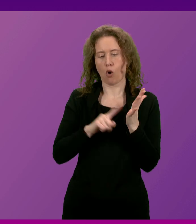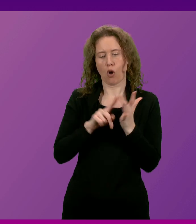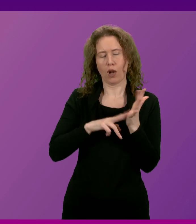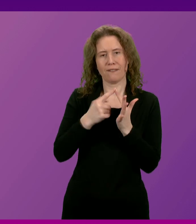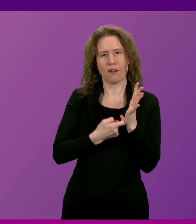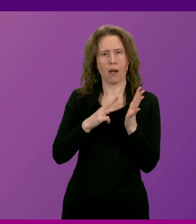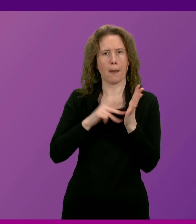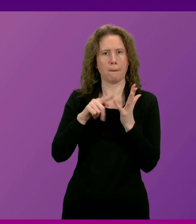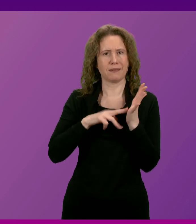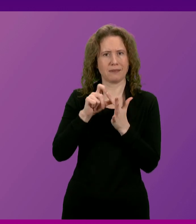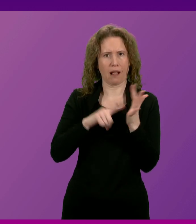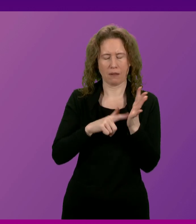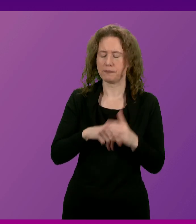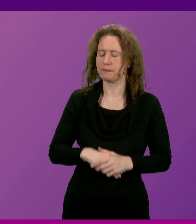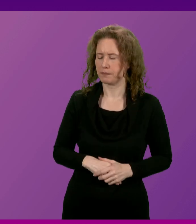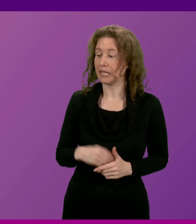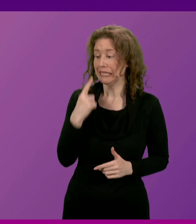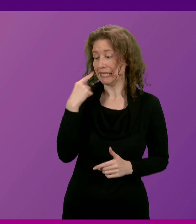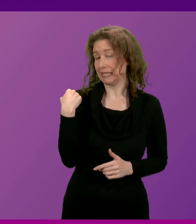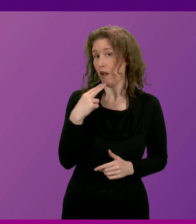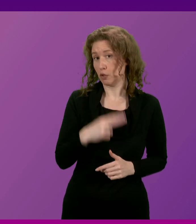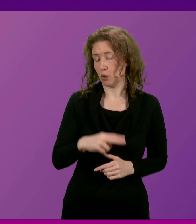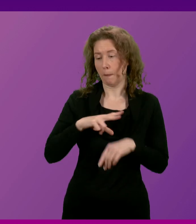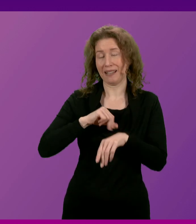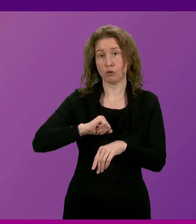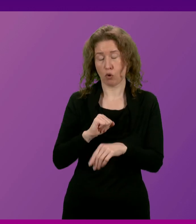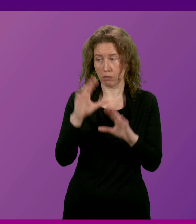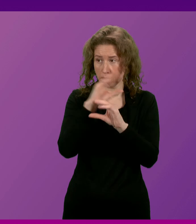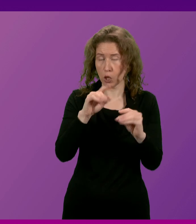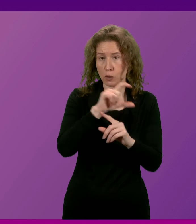Yesterday afternoon, Police Scotland informed community organisations across Dumfries and